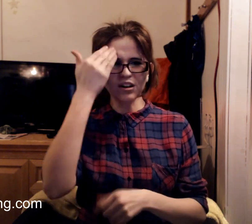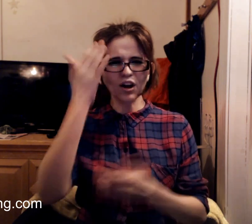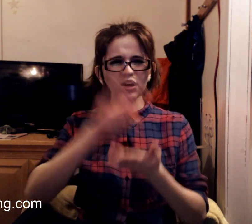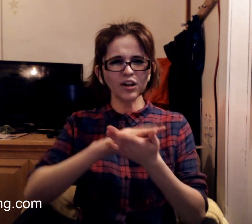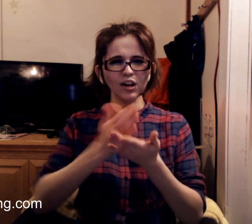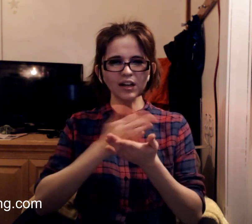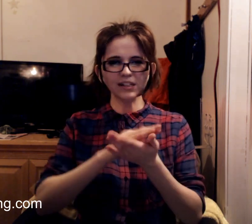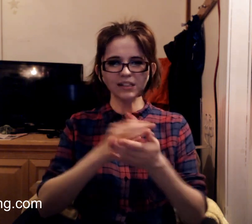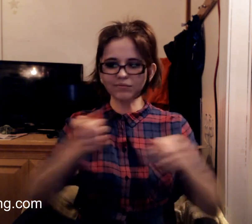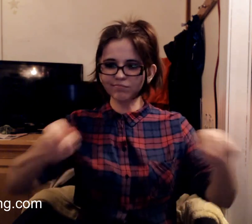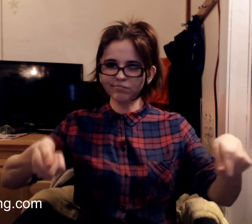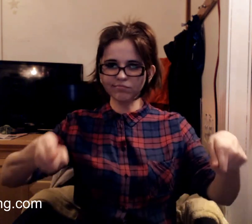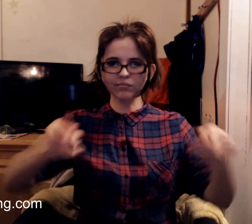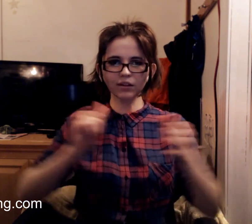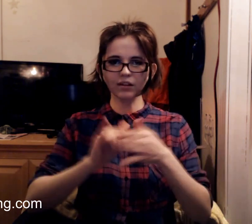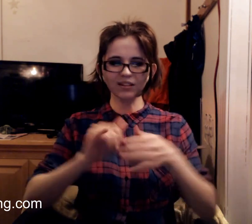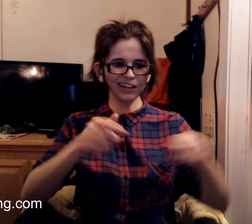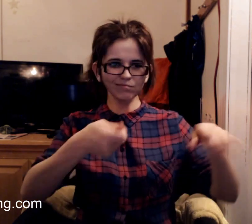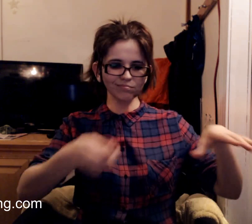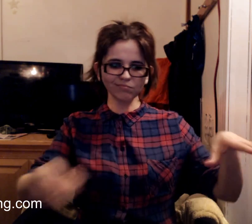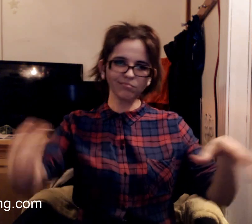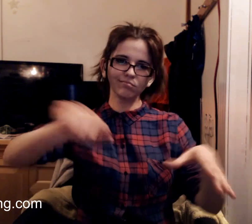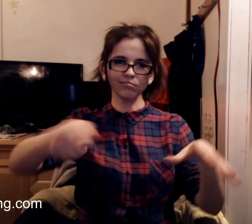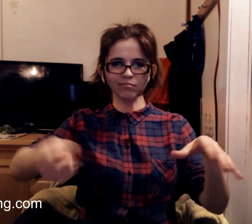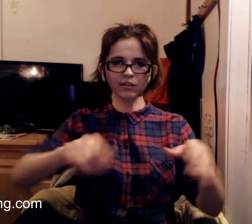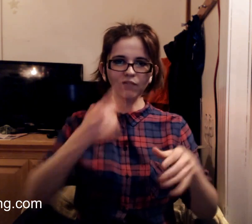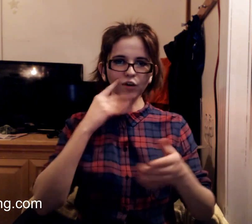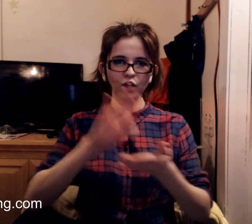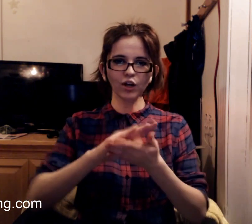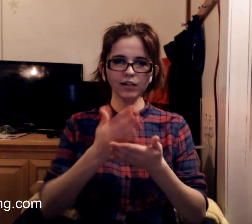you know the cooking pans - saucepans...